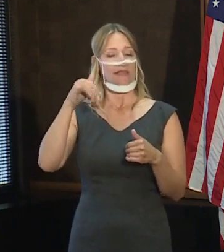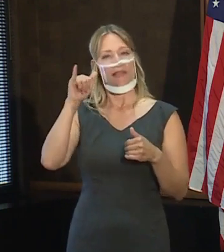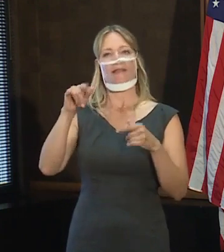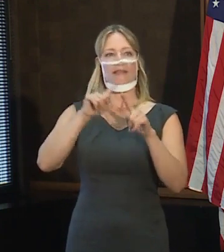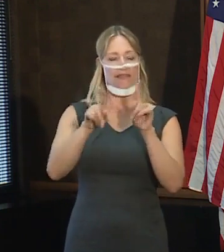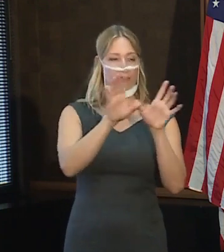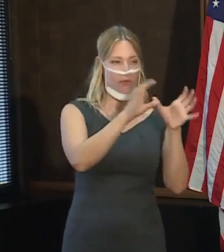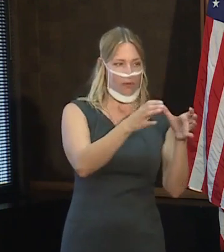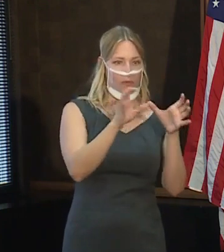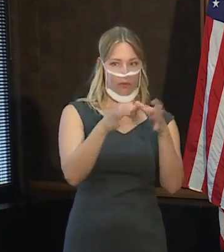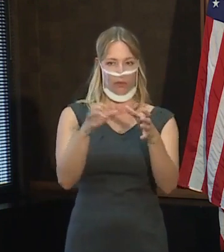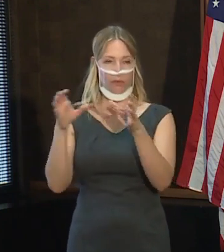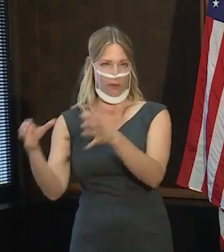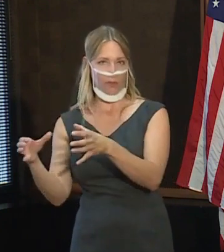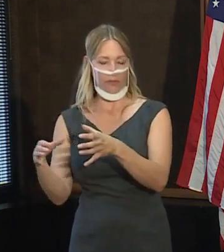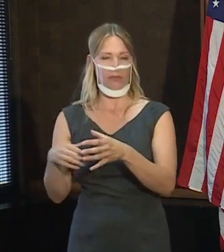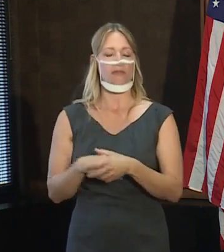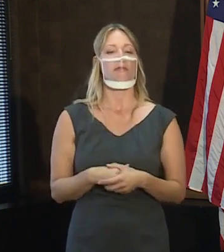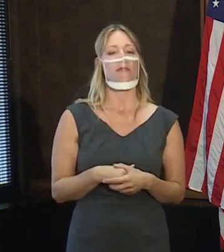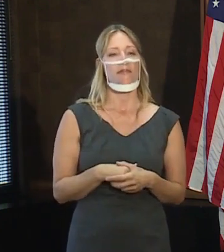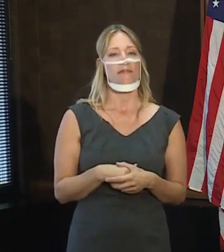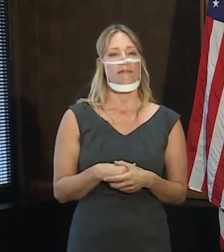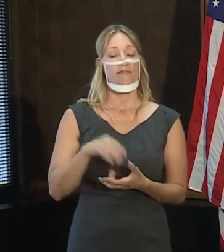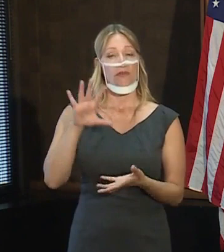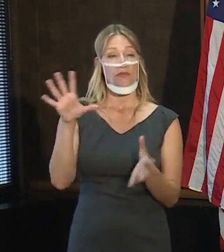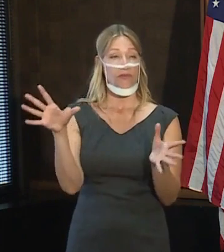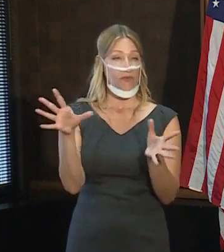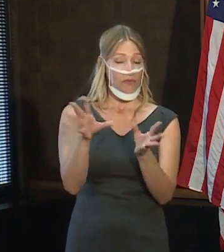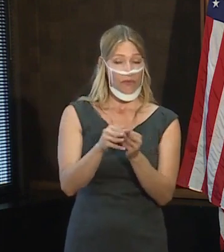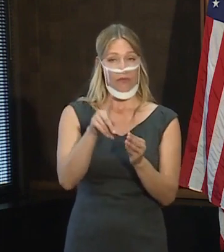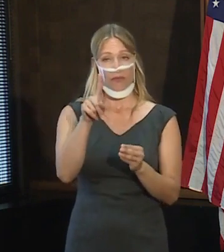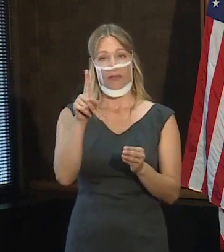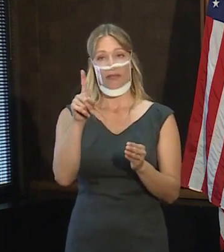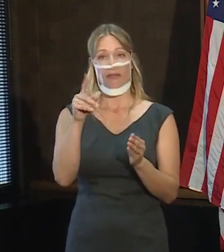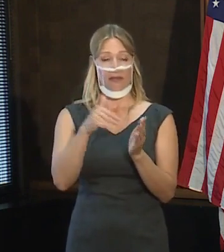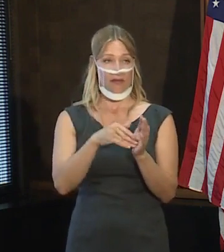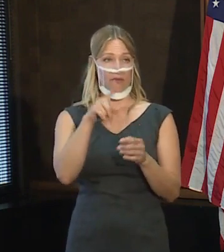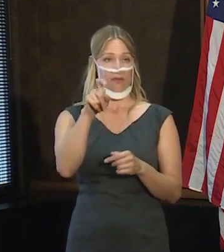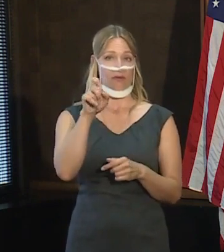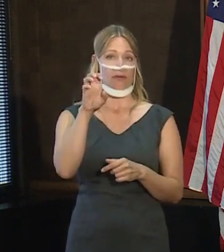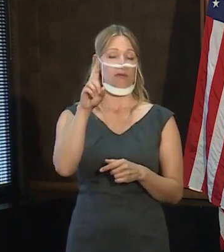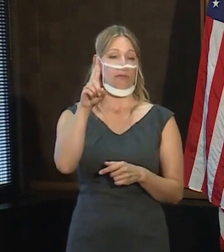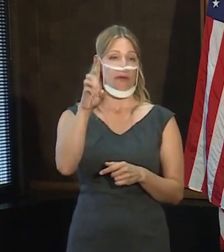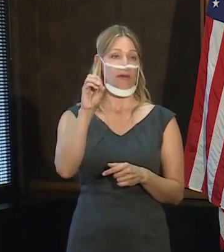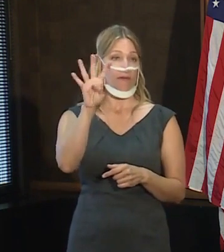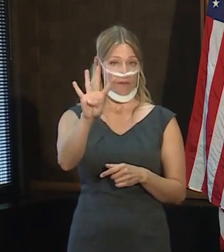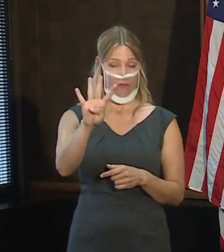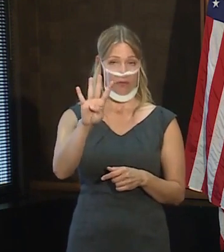THAT IS IS THE HIGHEST AMOUNT IN THESE FIVE.